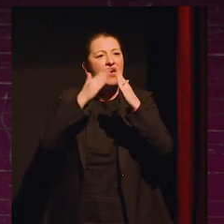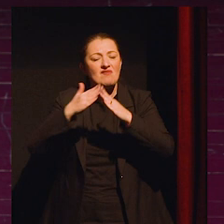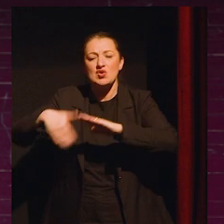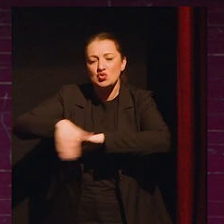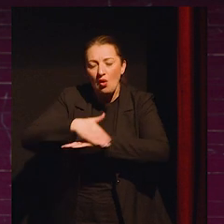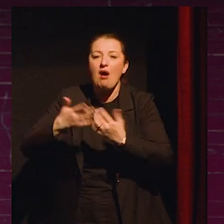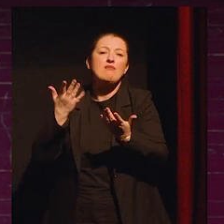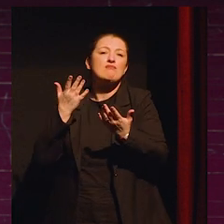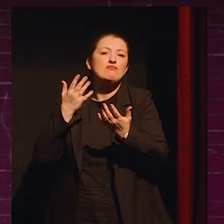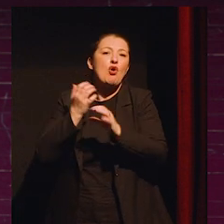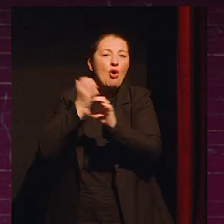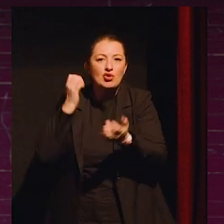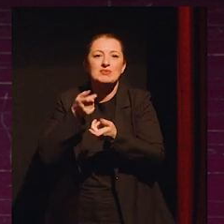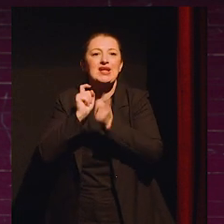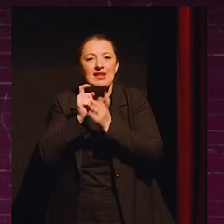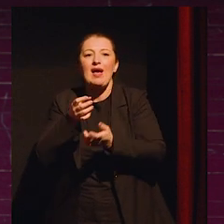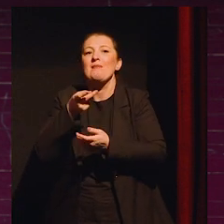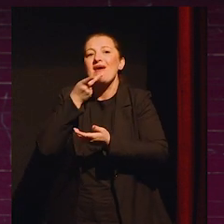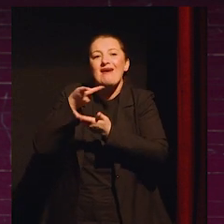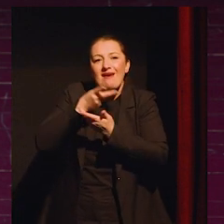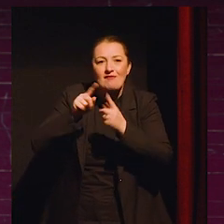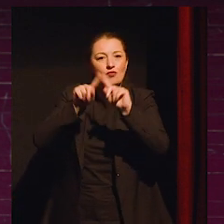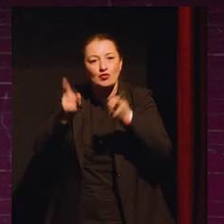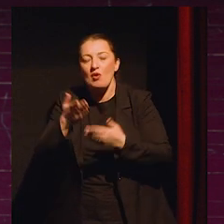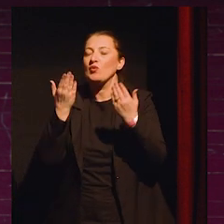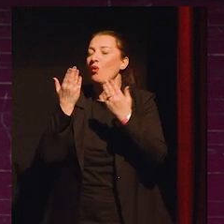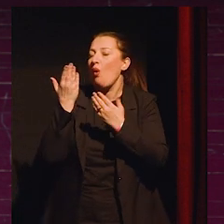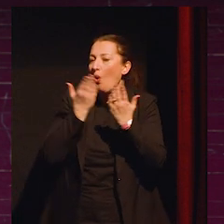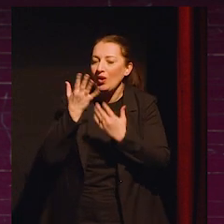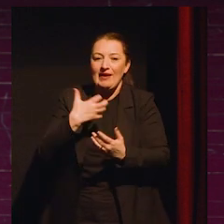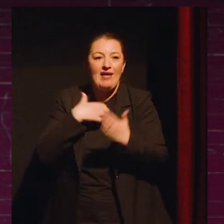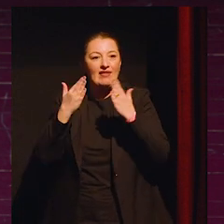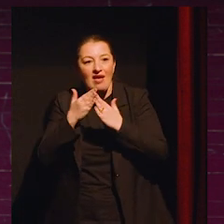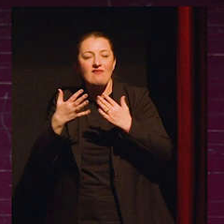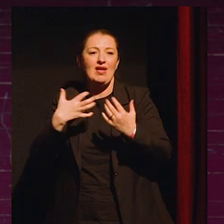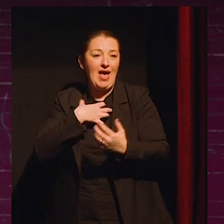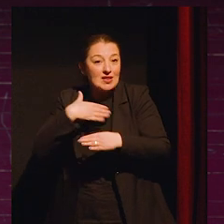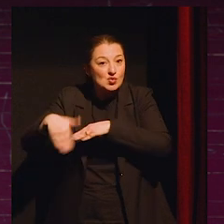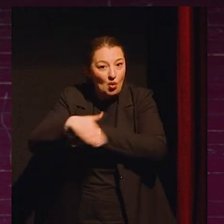and your own street may have been built without knowing you, when you weren’t there.